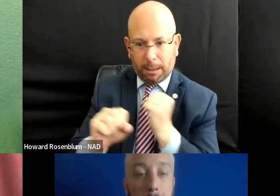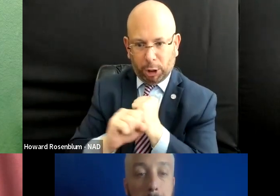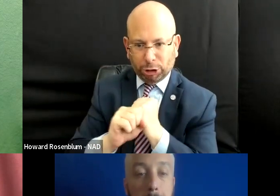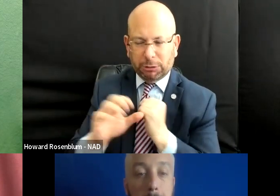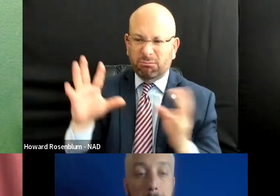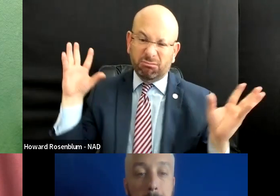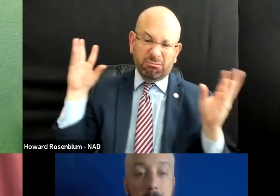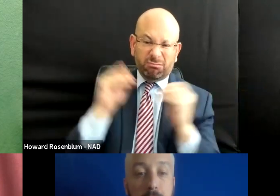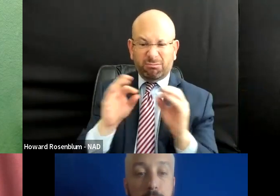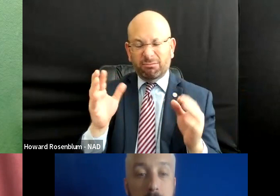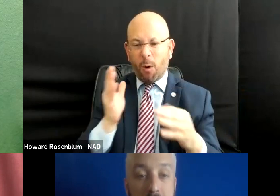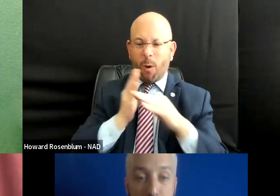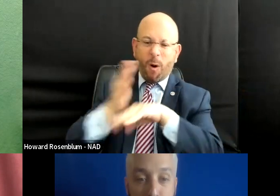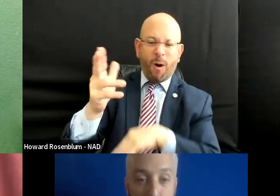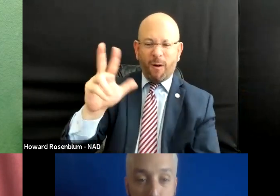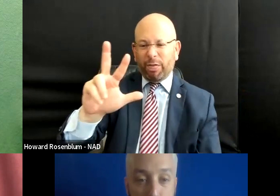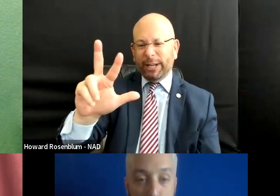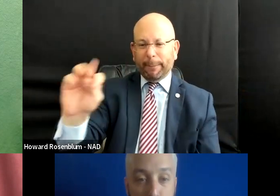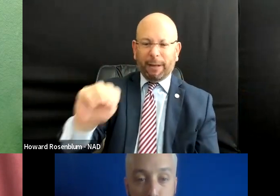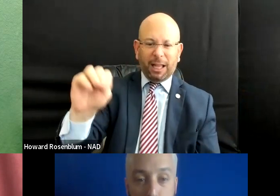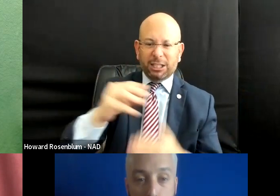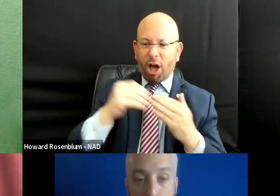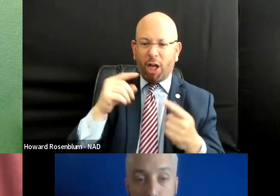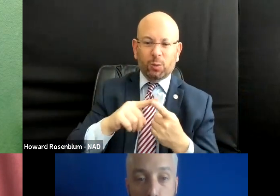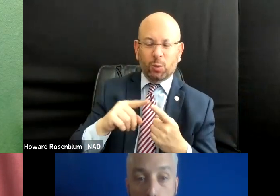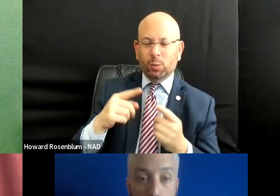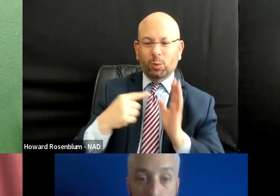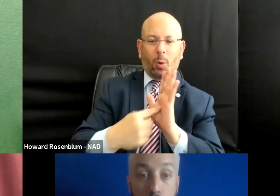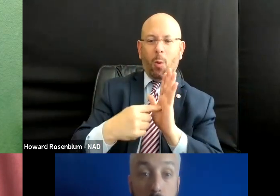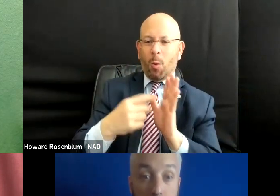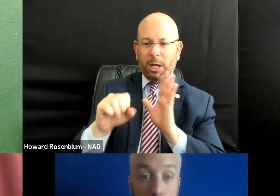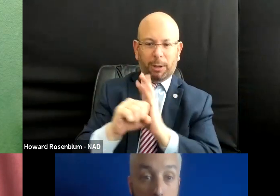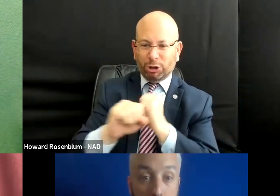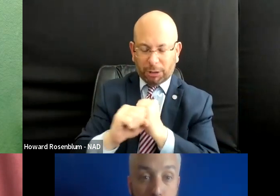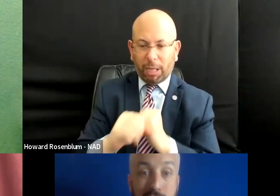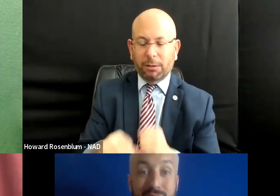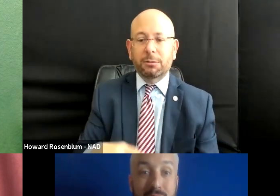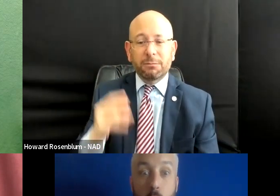dollars to get air time for these great